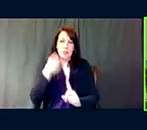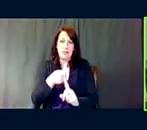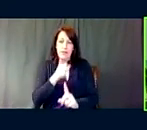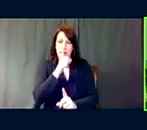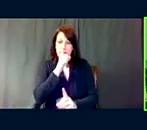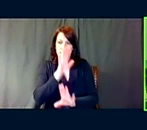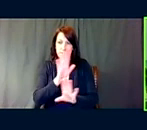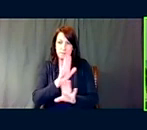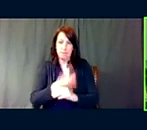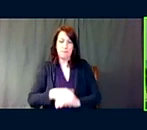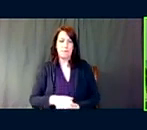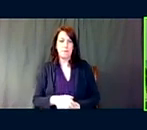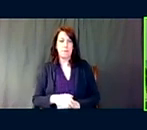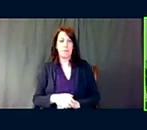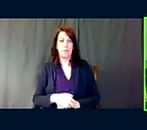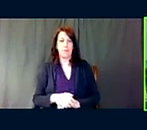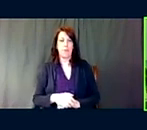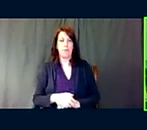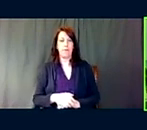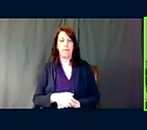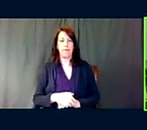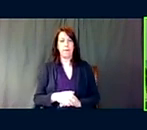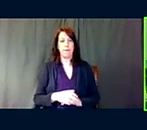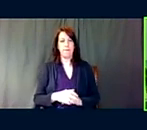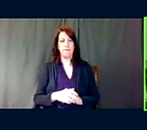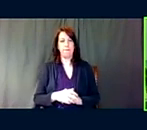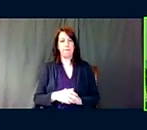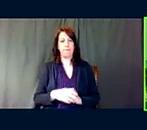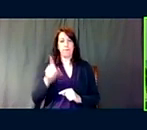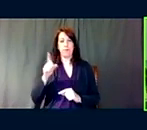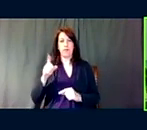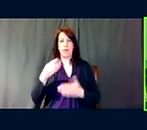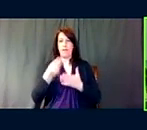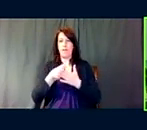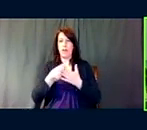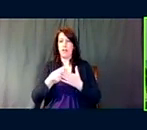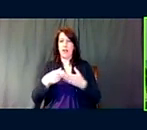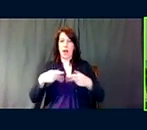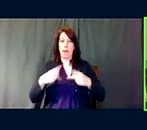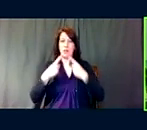ADVOCATE OR PREVENT GUN CONTROL SPECIFICALLY. THAT SAID, LET ME GO TO THE NEXT SLIDE.